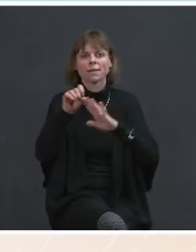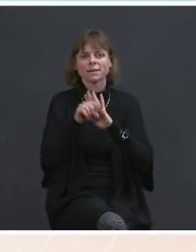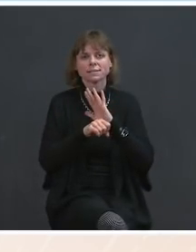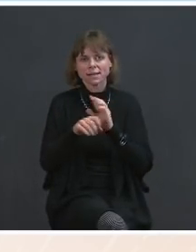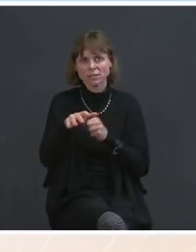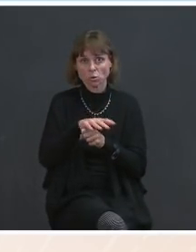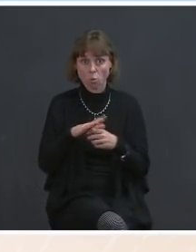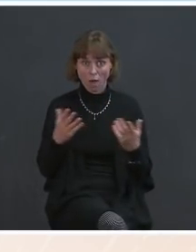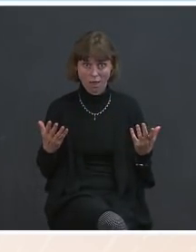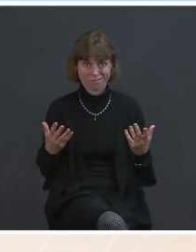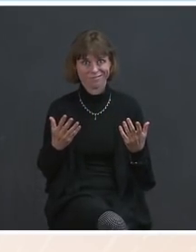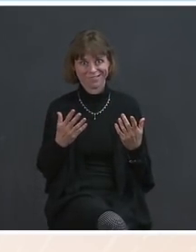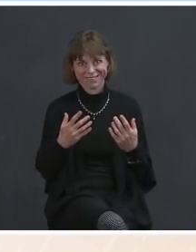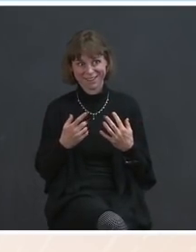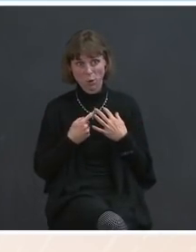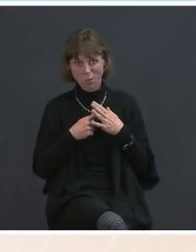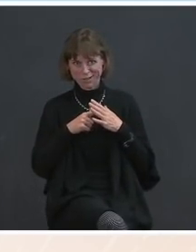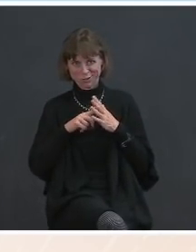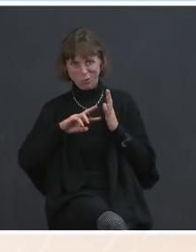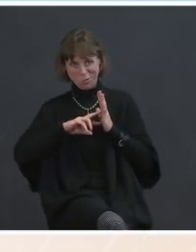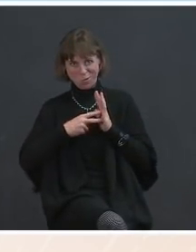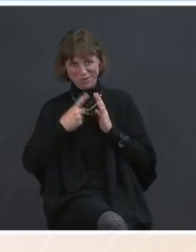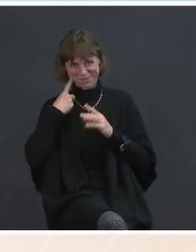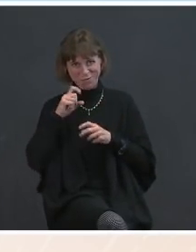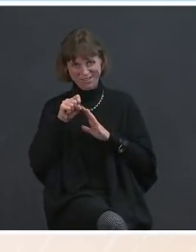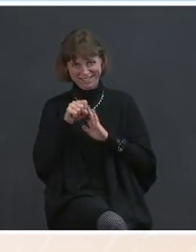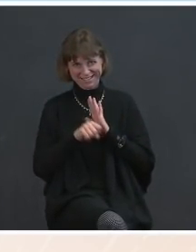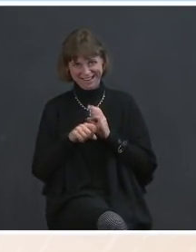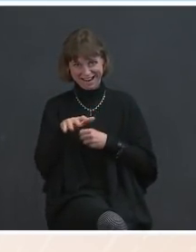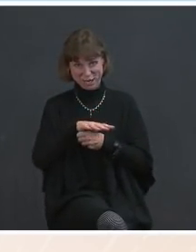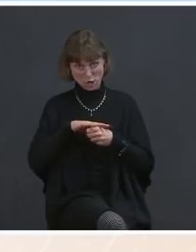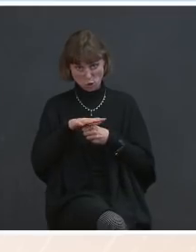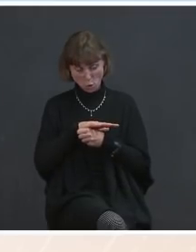of the state and local funding was to keep cops, firefighters,